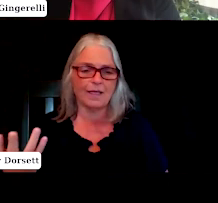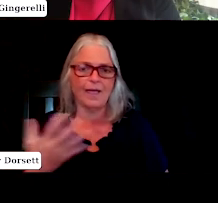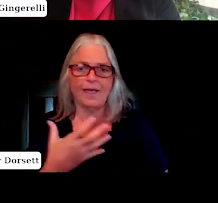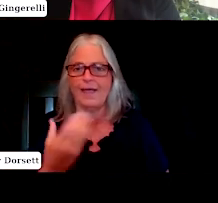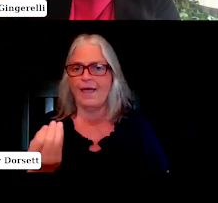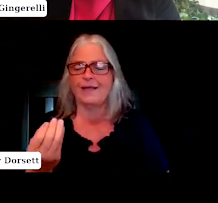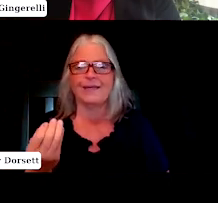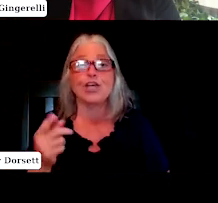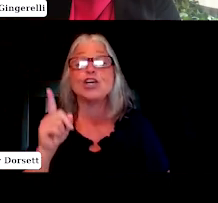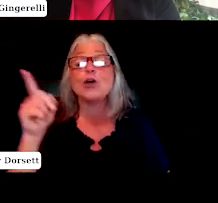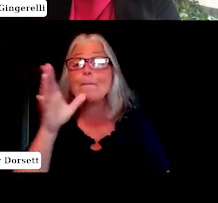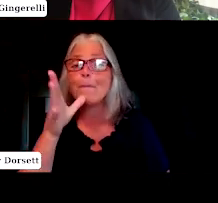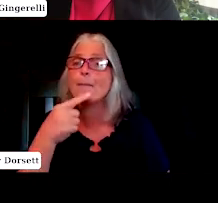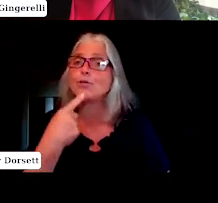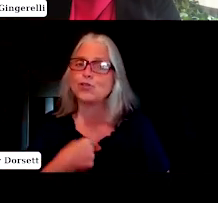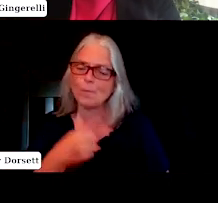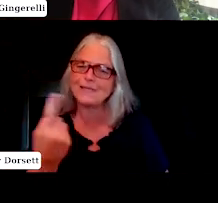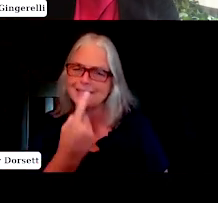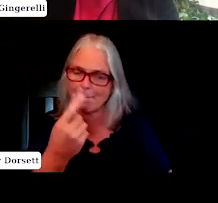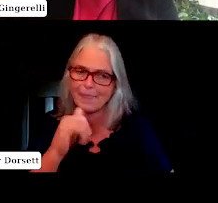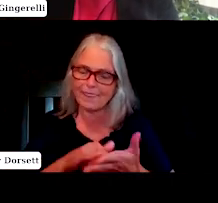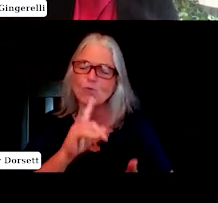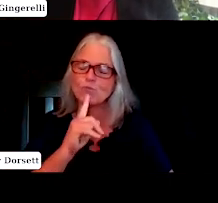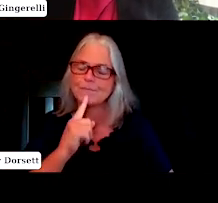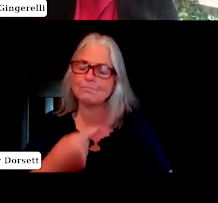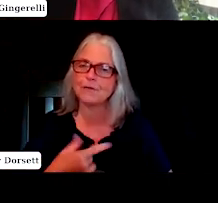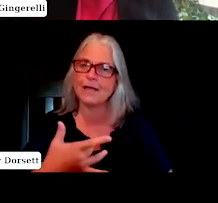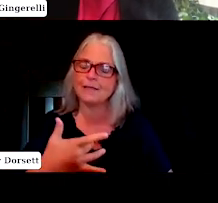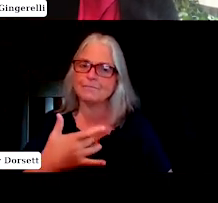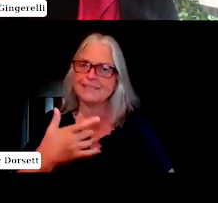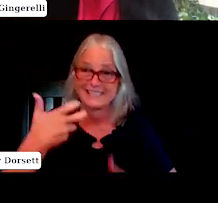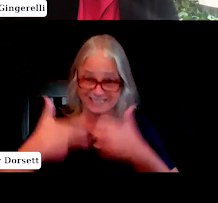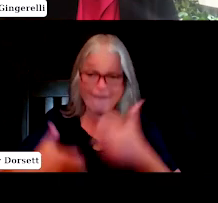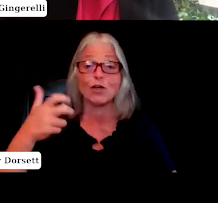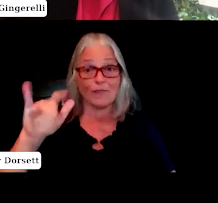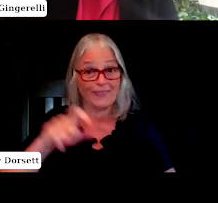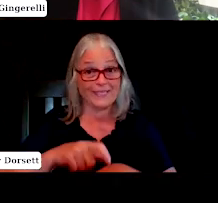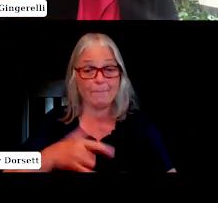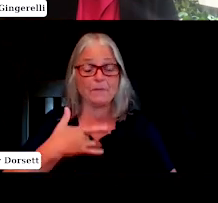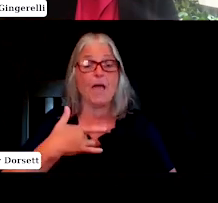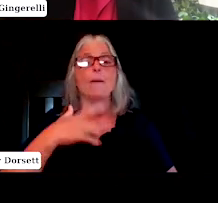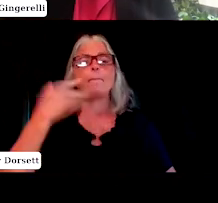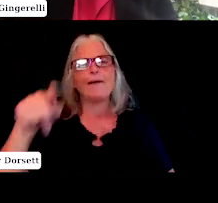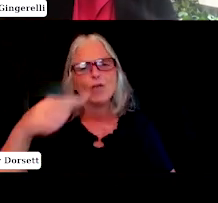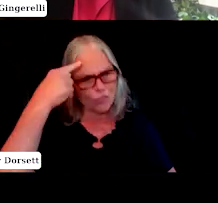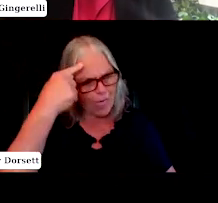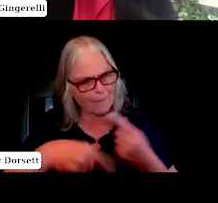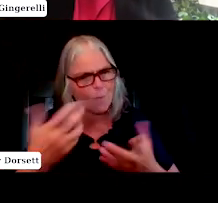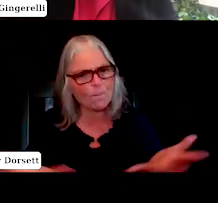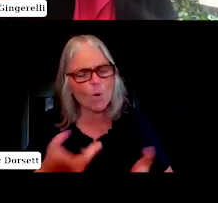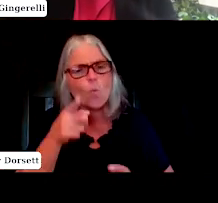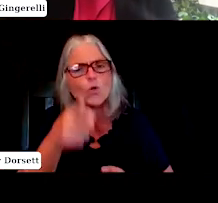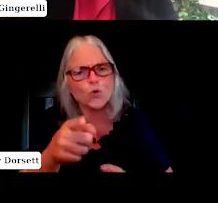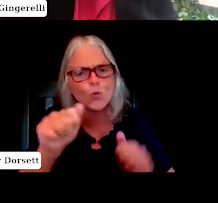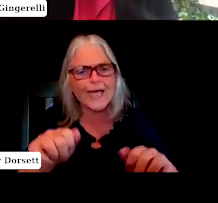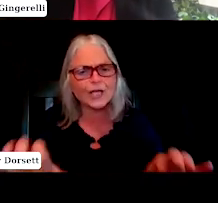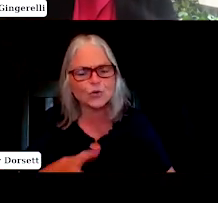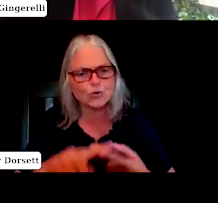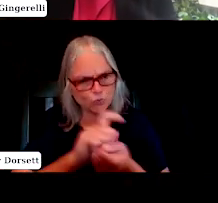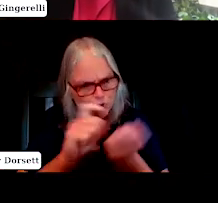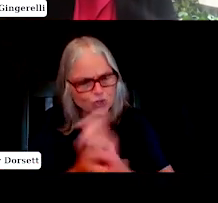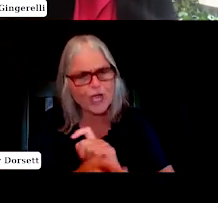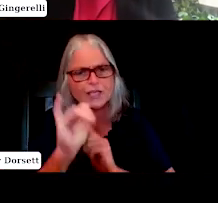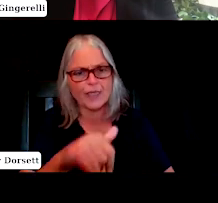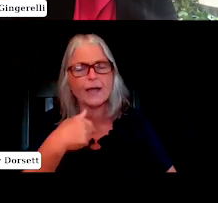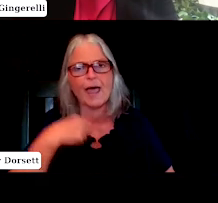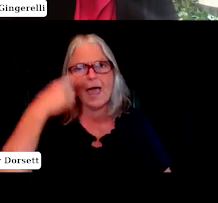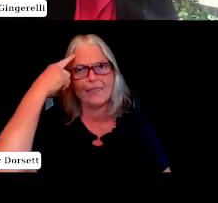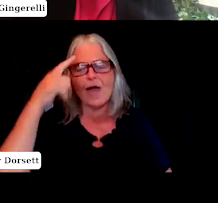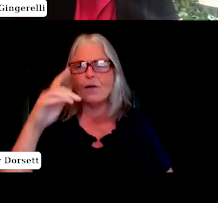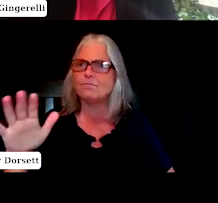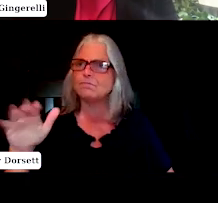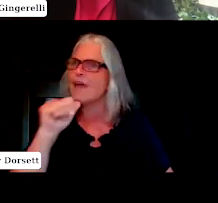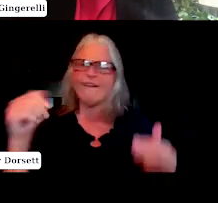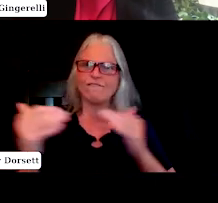She said to me something that was really difficult at the time, but she said, Have you thought about perhaps, what you can do to change that dynamic which I thought was completely unfair. I thought, you know.